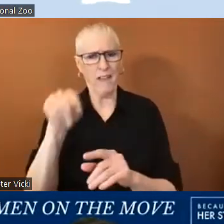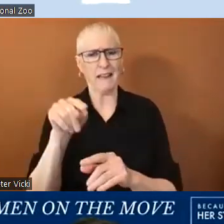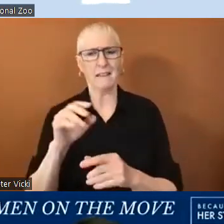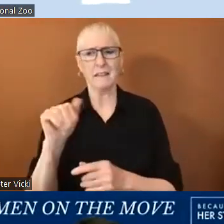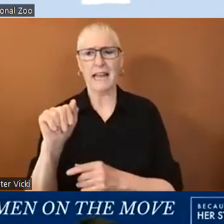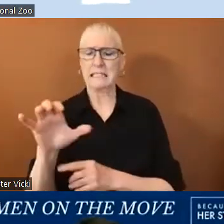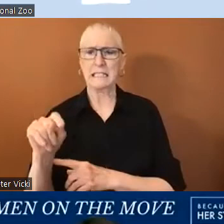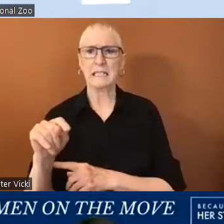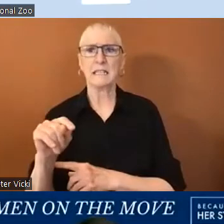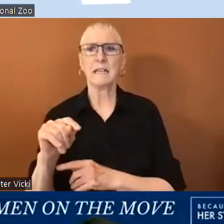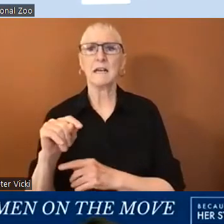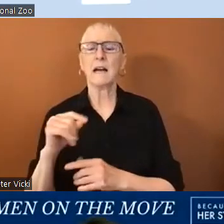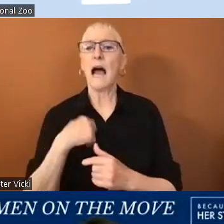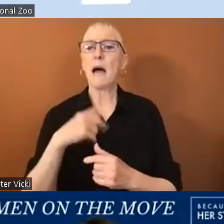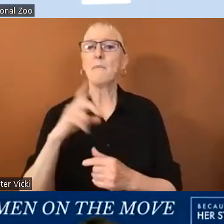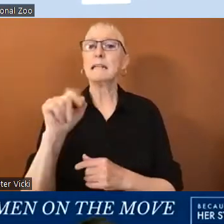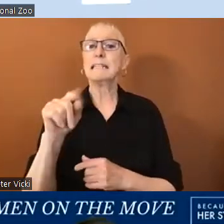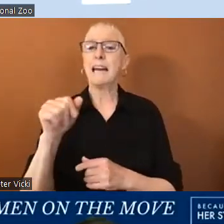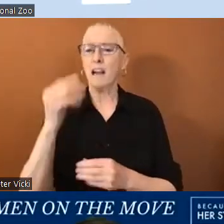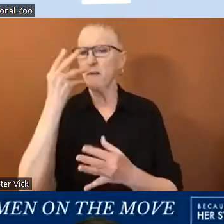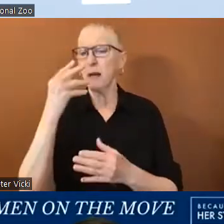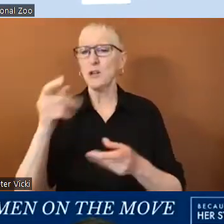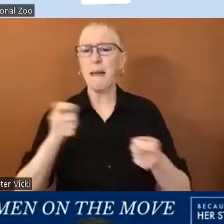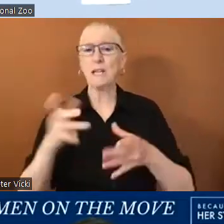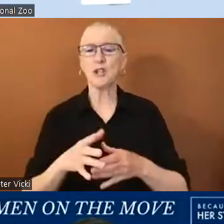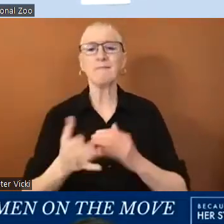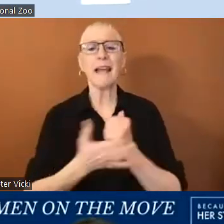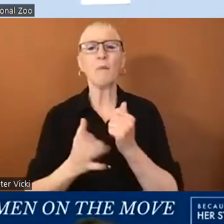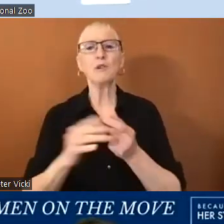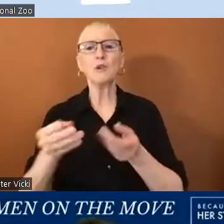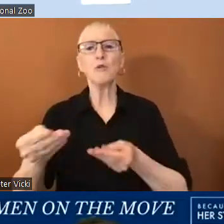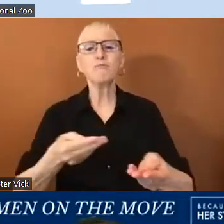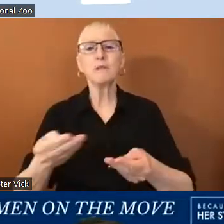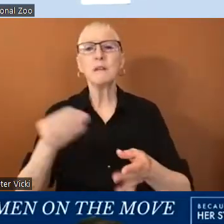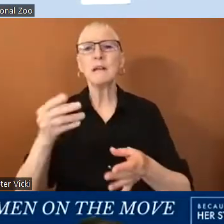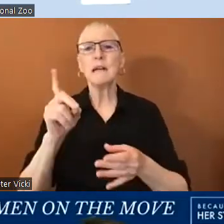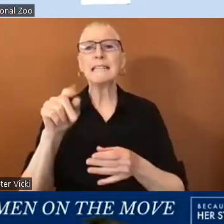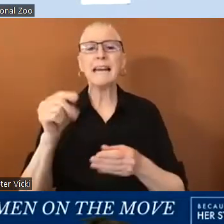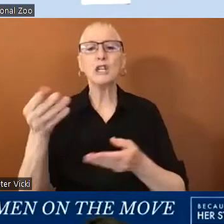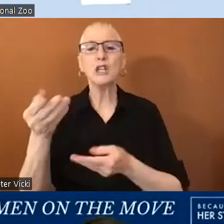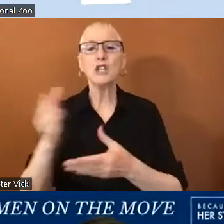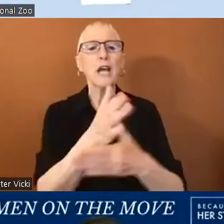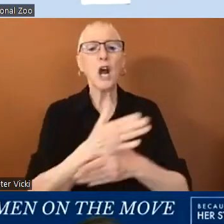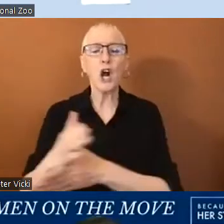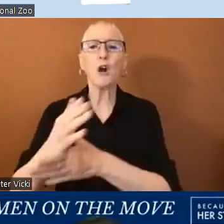Kim: Yeah, so I'm a data manager that helps facilitate data sharing between different researchers so in